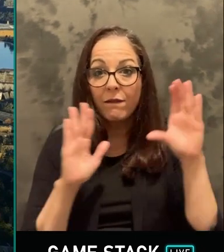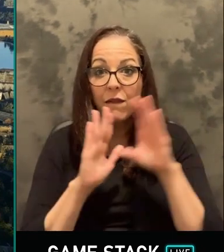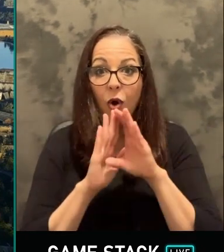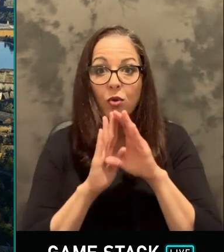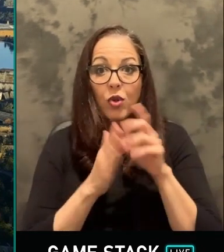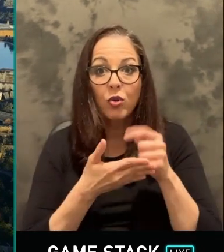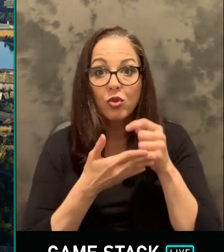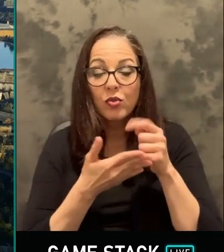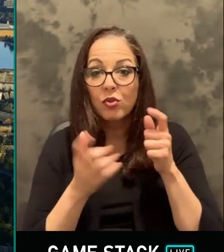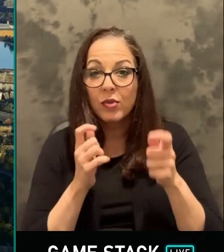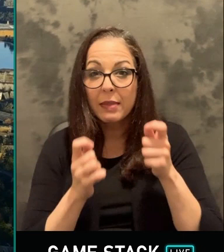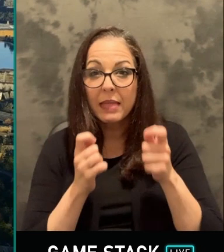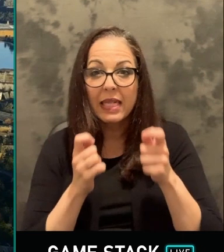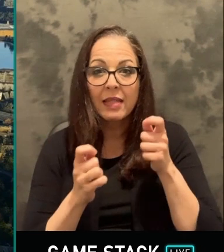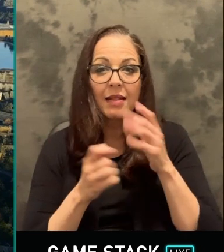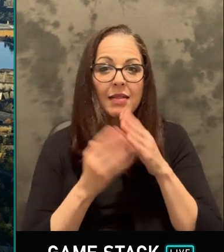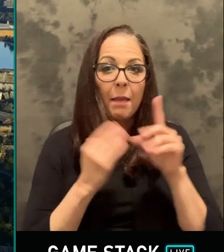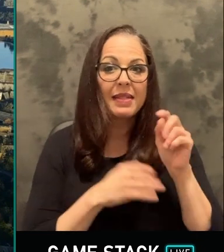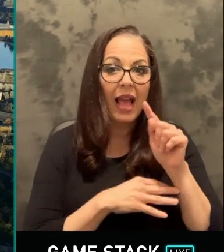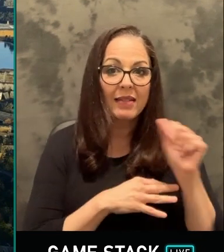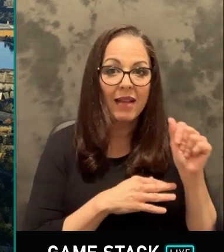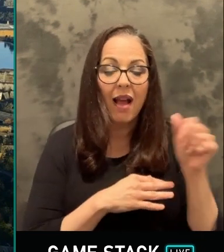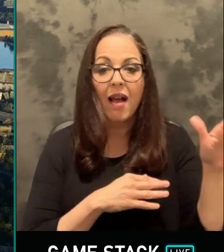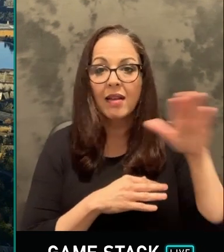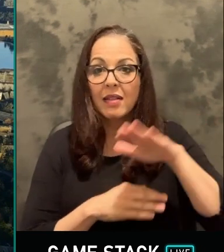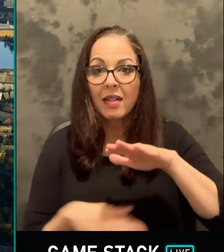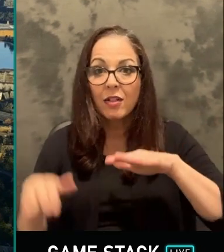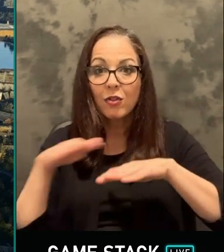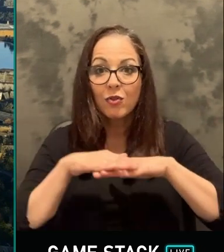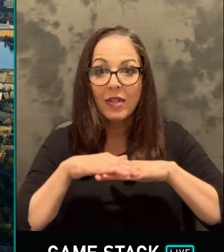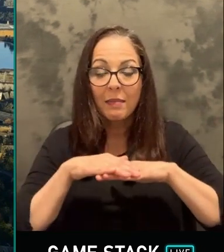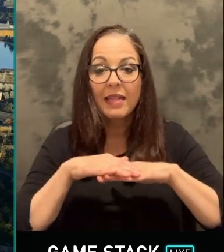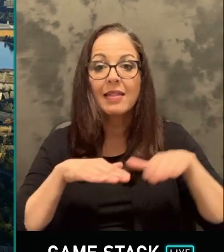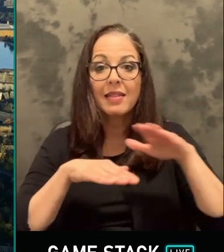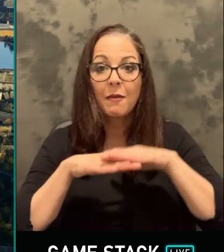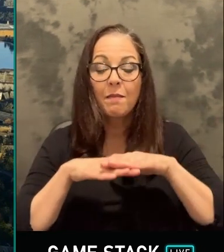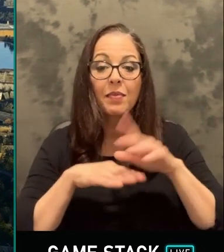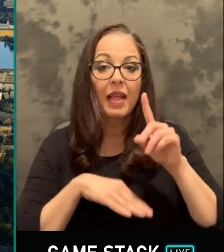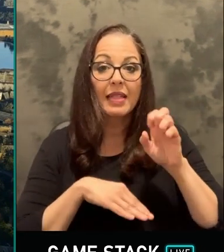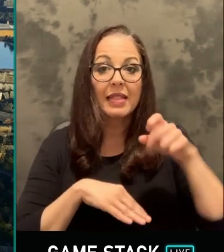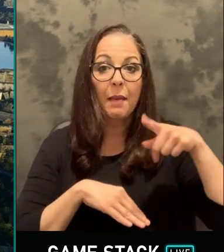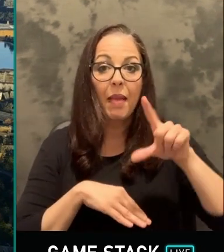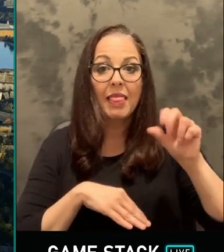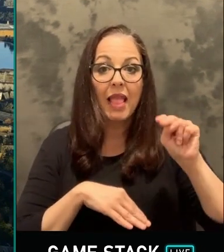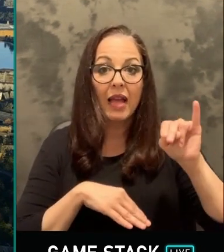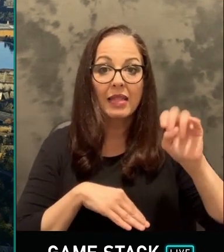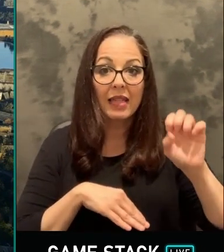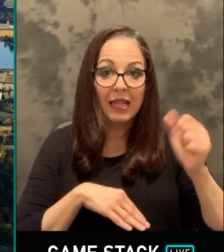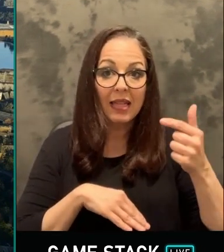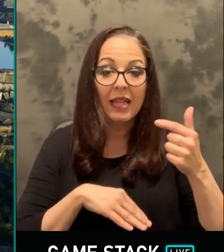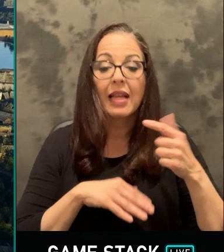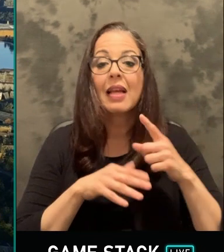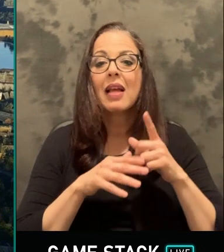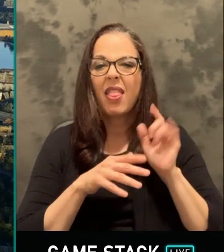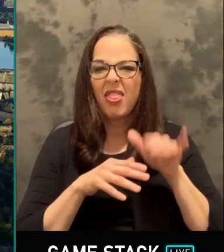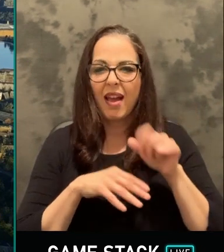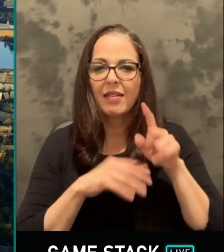It's also use some new technology like deep learning and for each of these process we had to do some research.